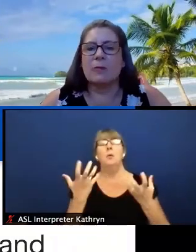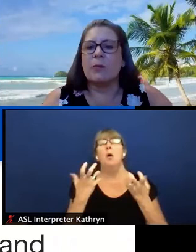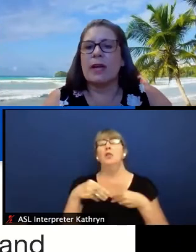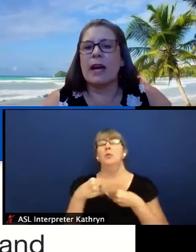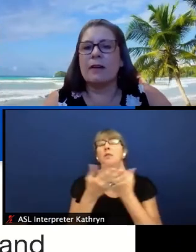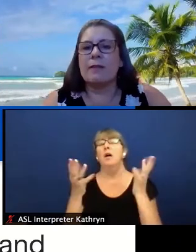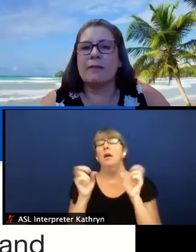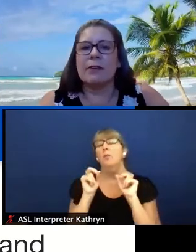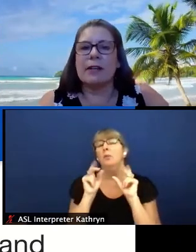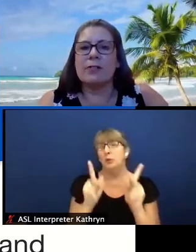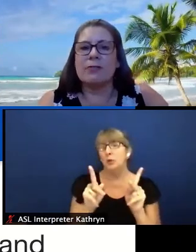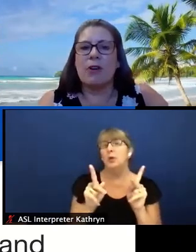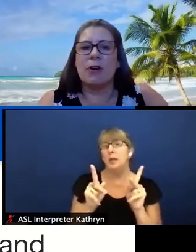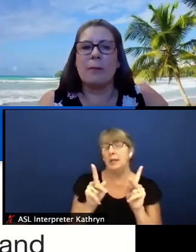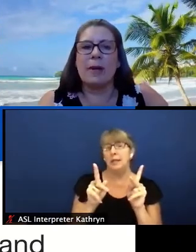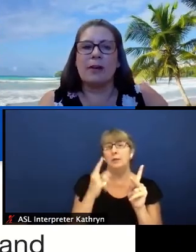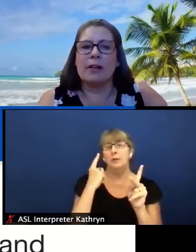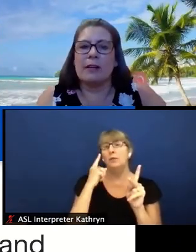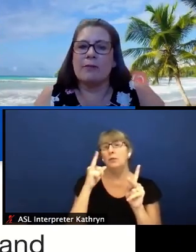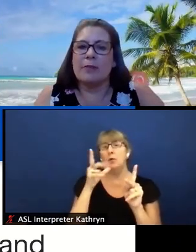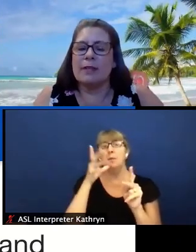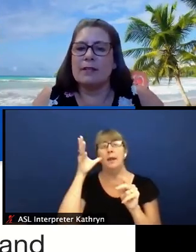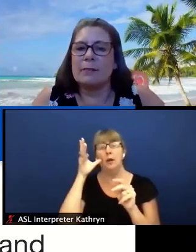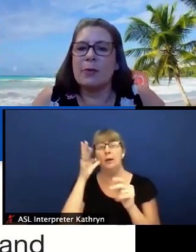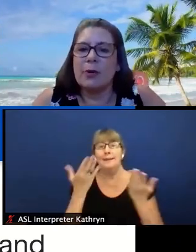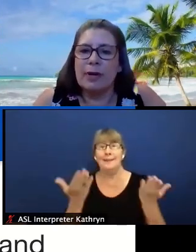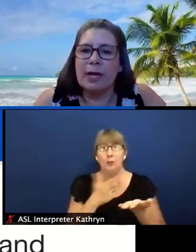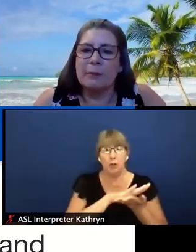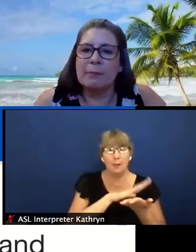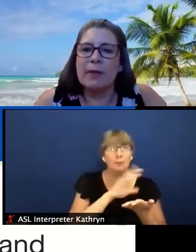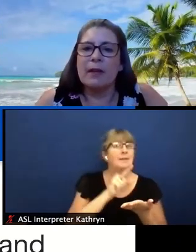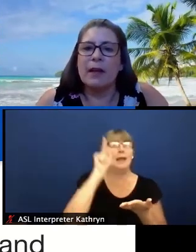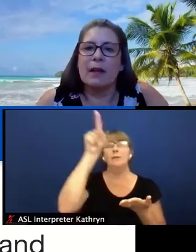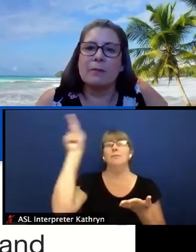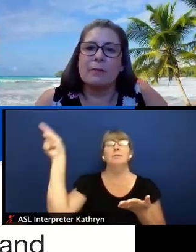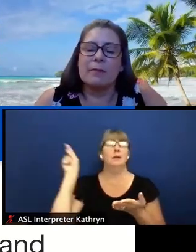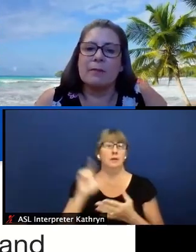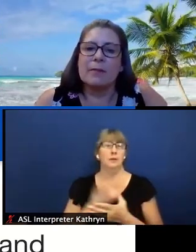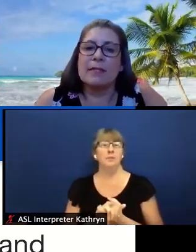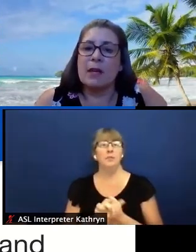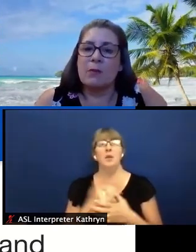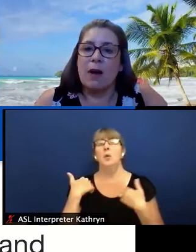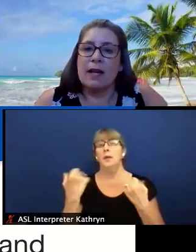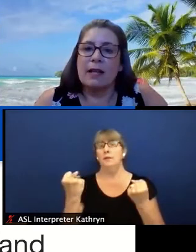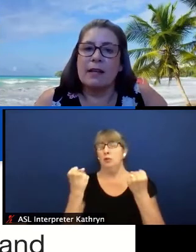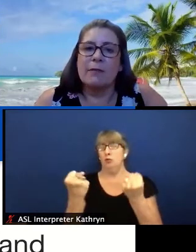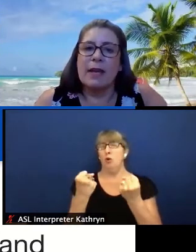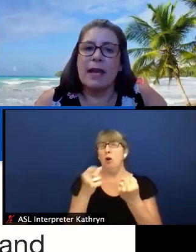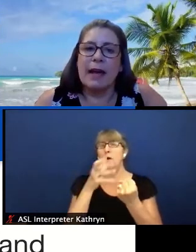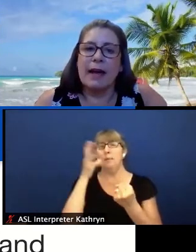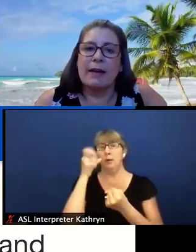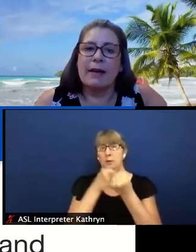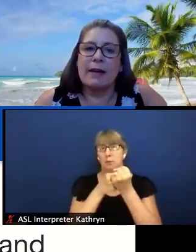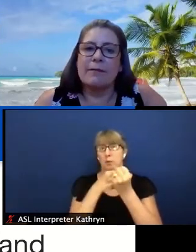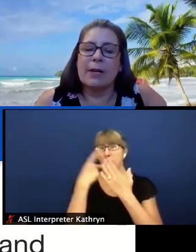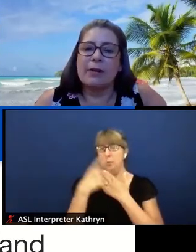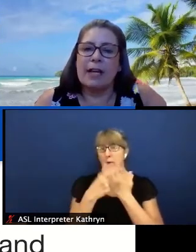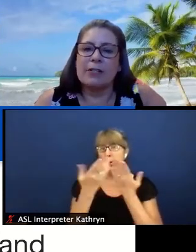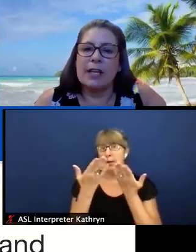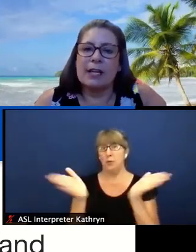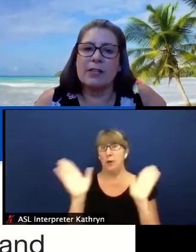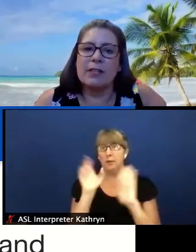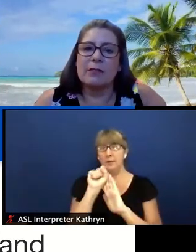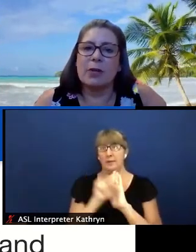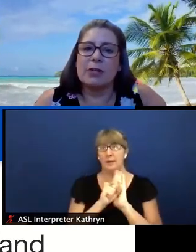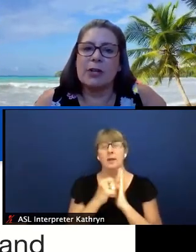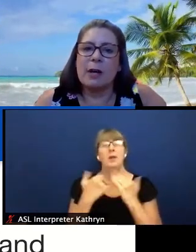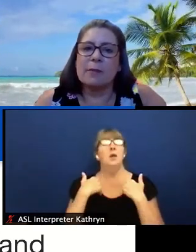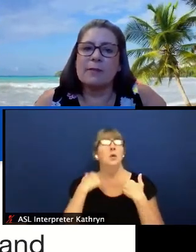We have a very strong Parent Infant Program statewide. We have parent education workshops,